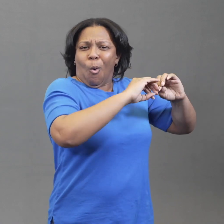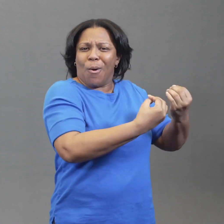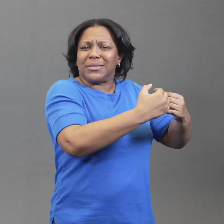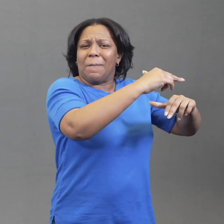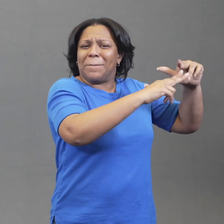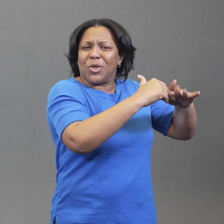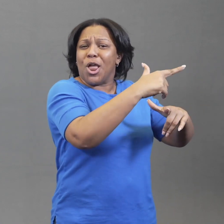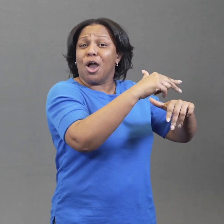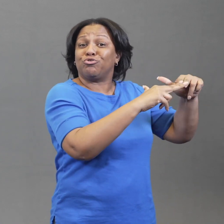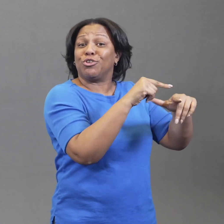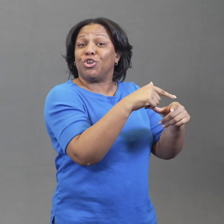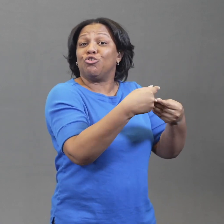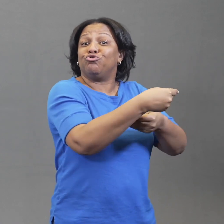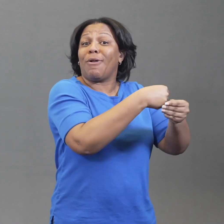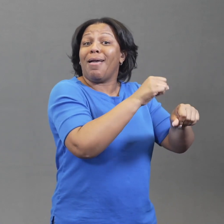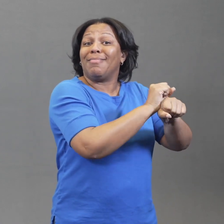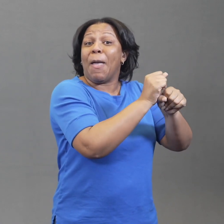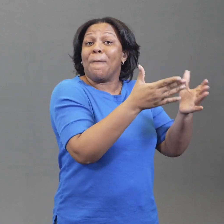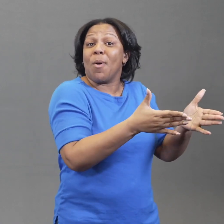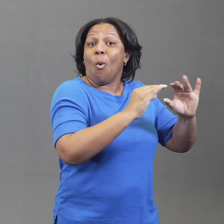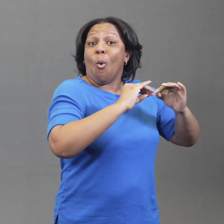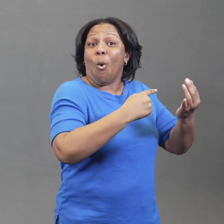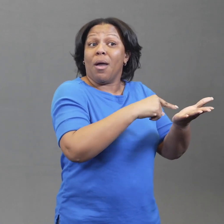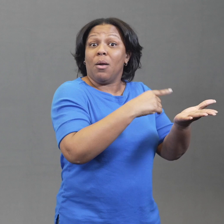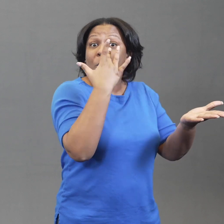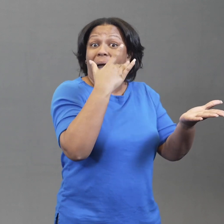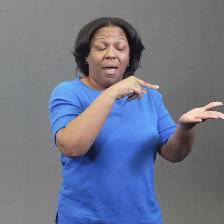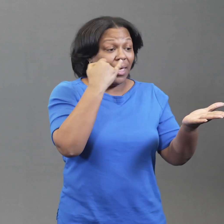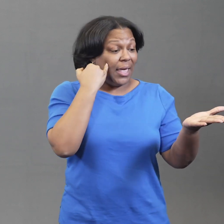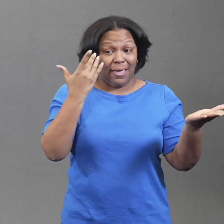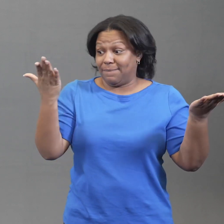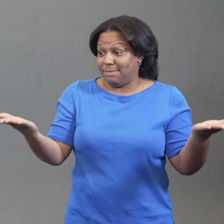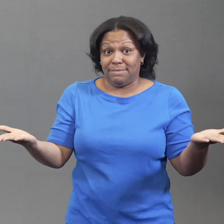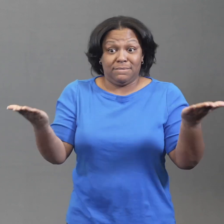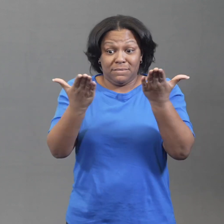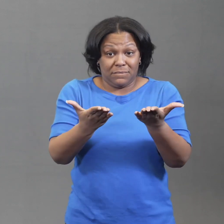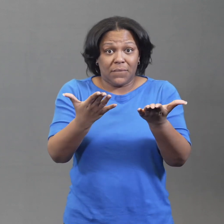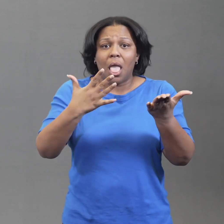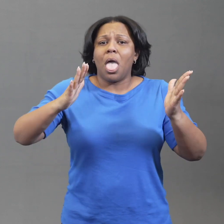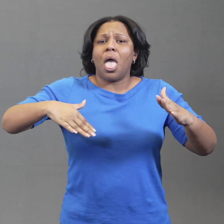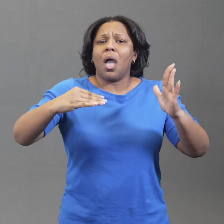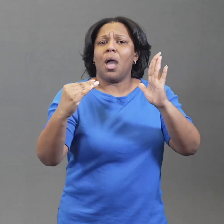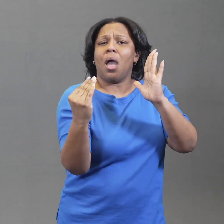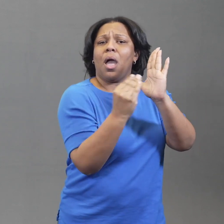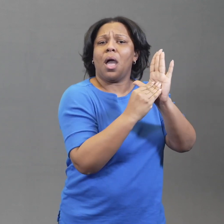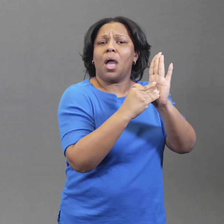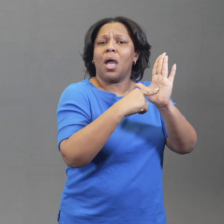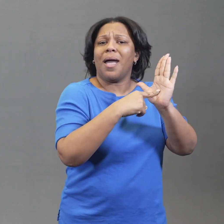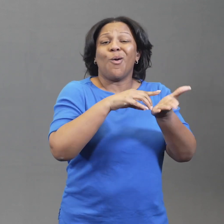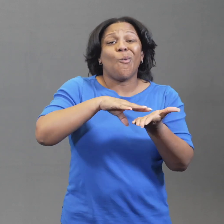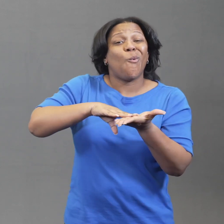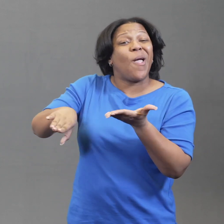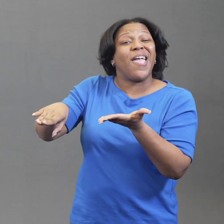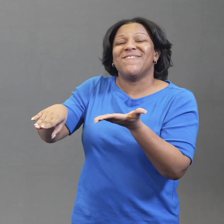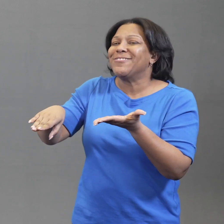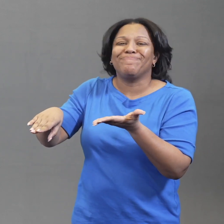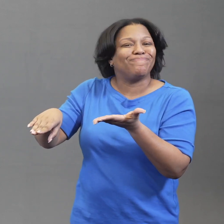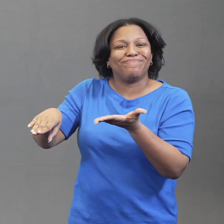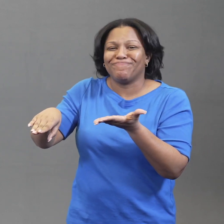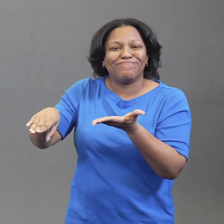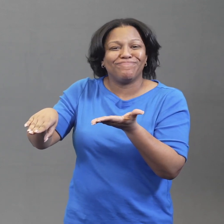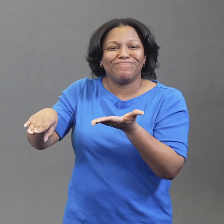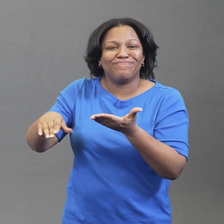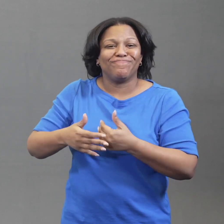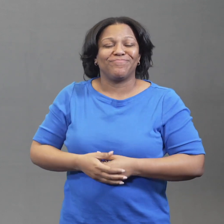and construction trades labor organization if a valid waiver of these requirements is provided in a collective bargaining agreement.